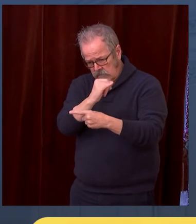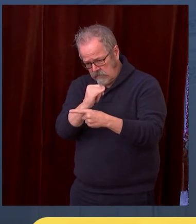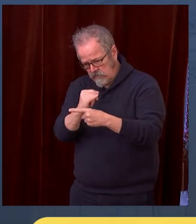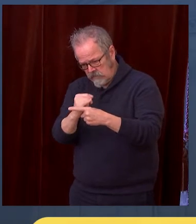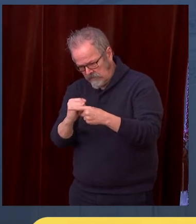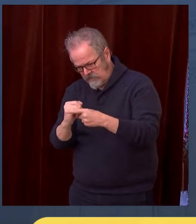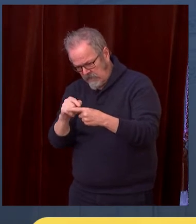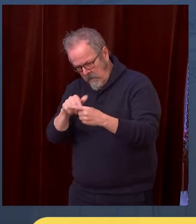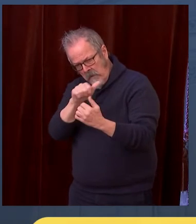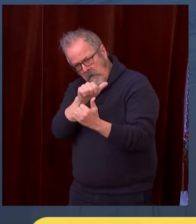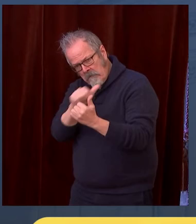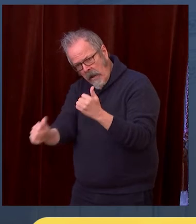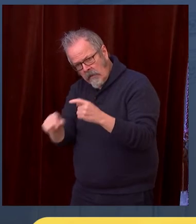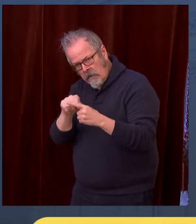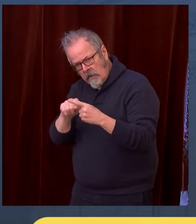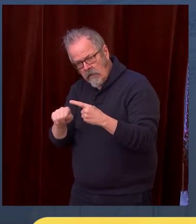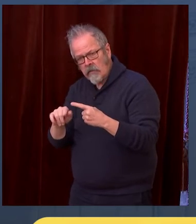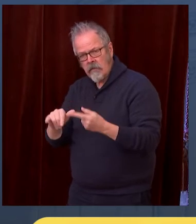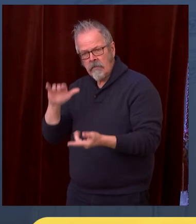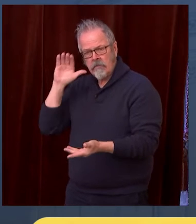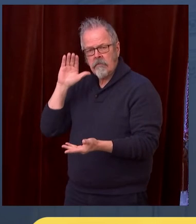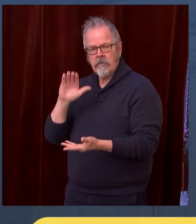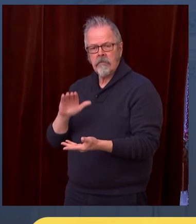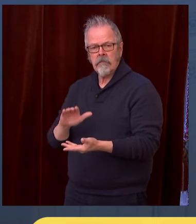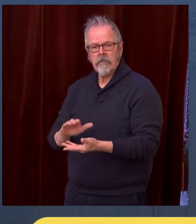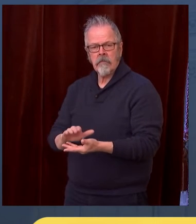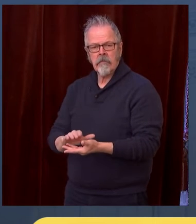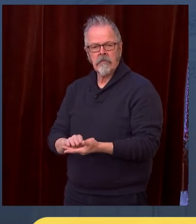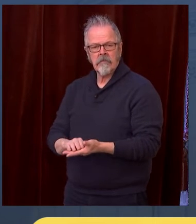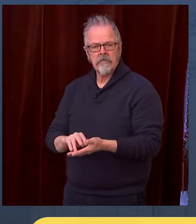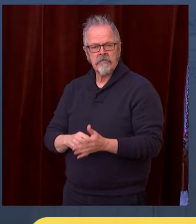will be able to maintain our hospitals in good shape.